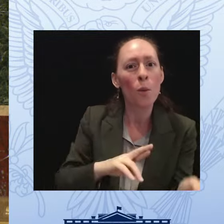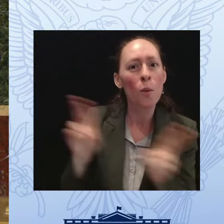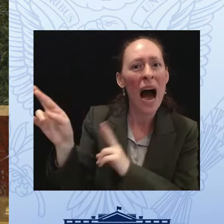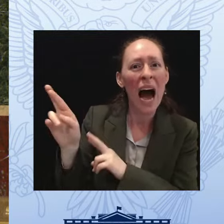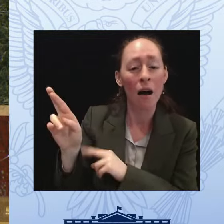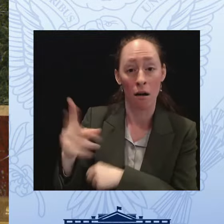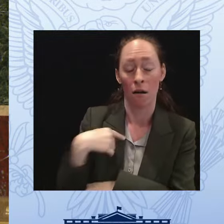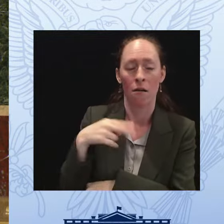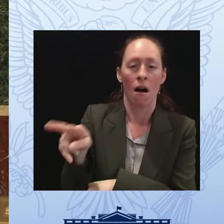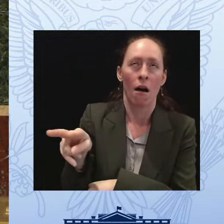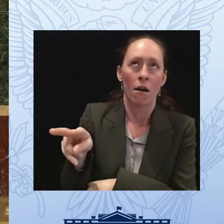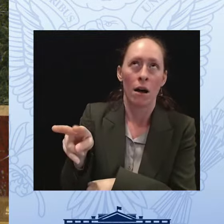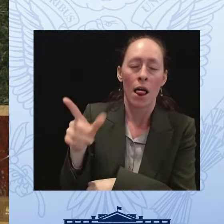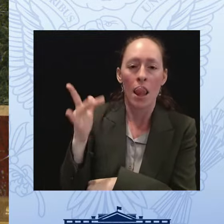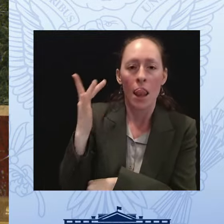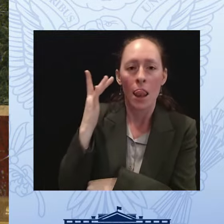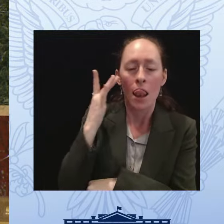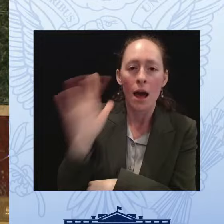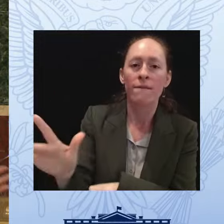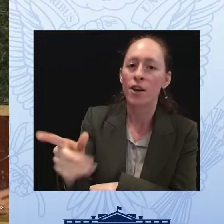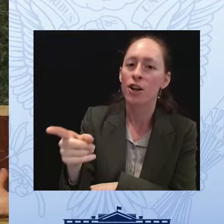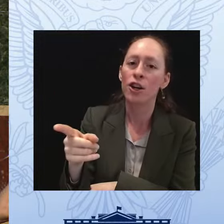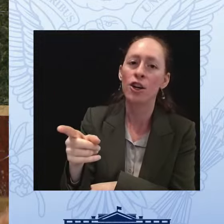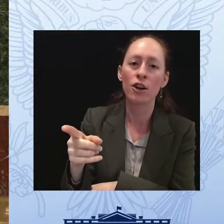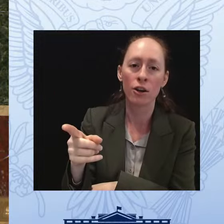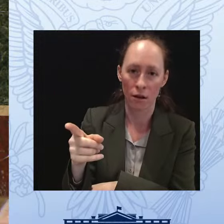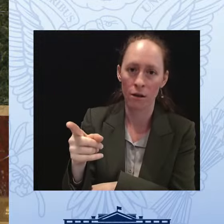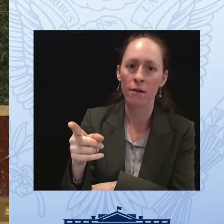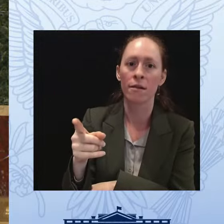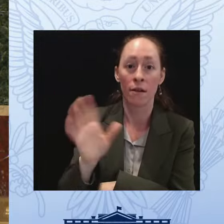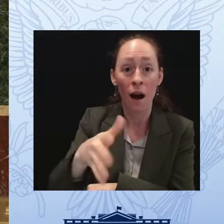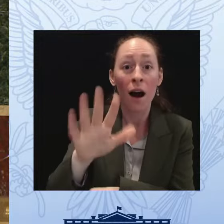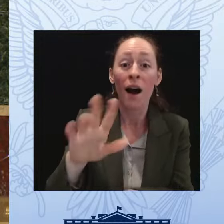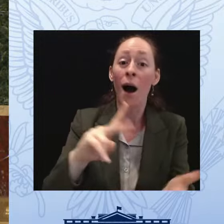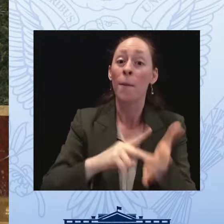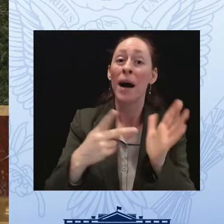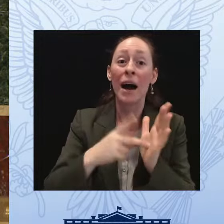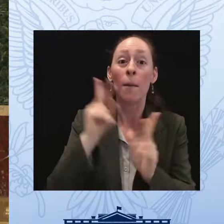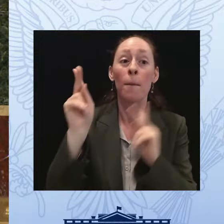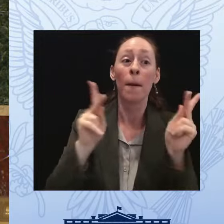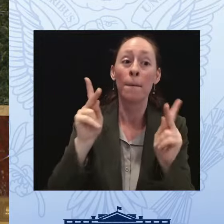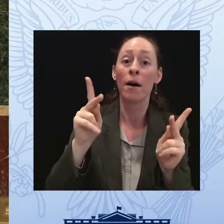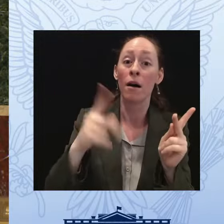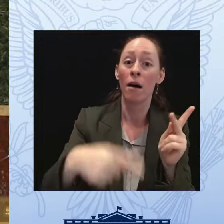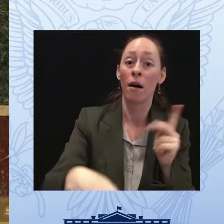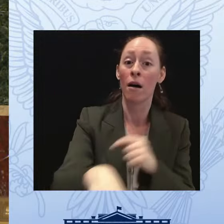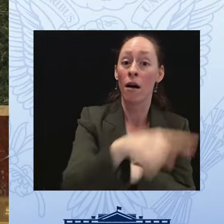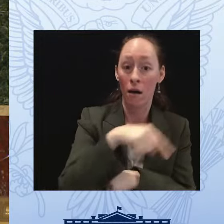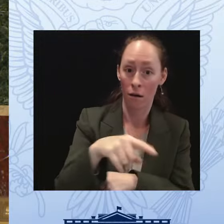when they grow their communities' infrastructure, their children are safe and growing, too.